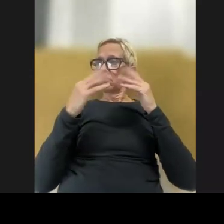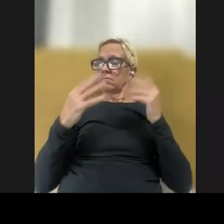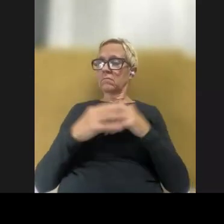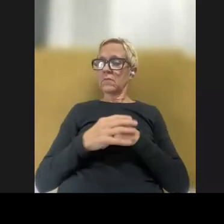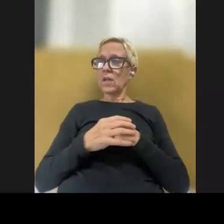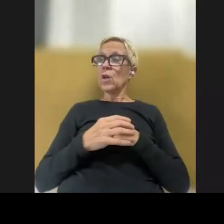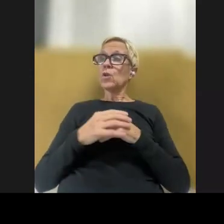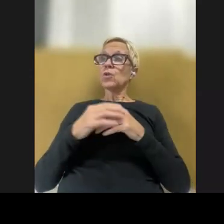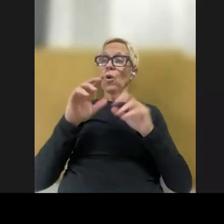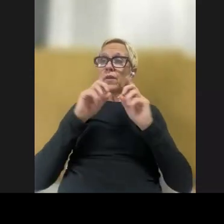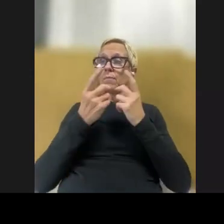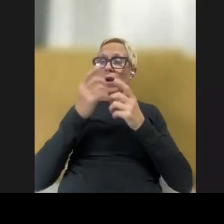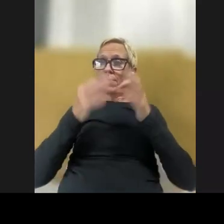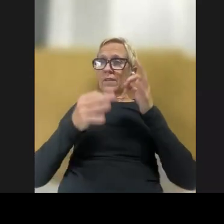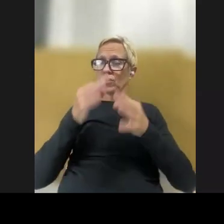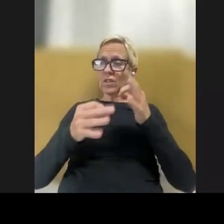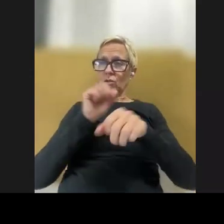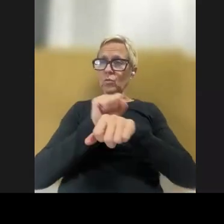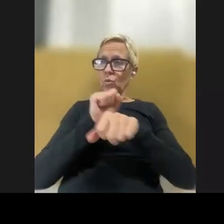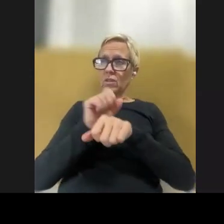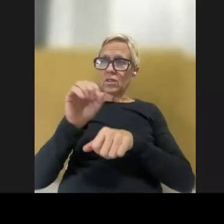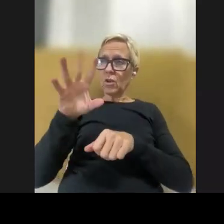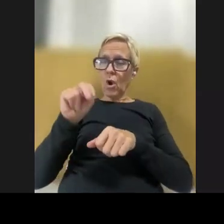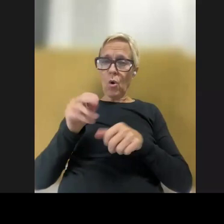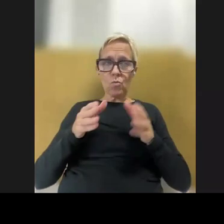And we've seen them come and work with that community to help them become in compliance.